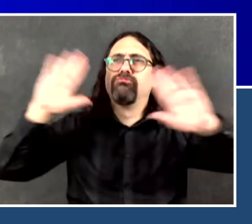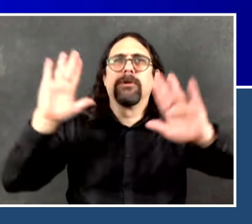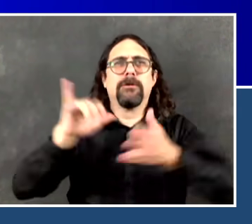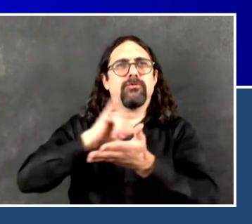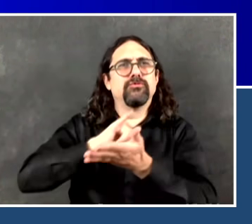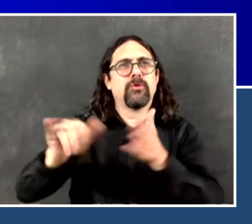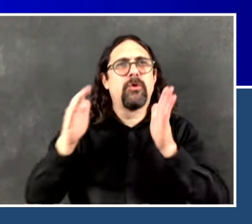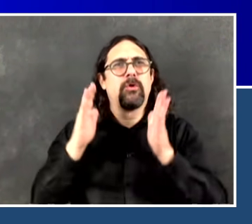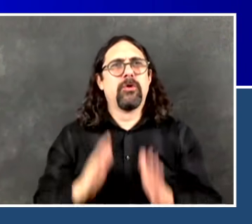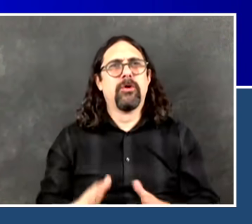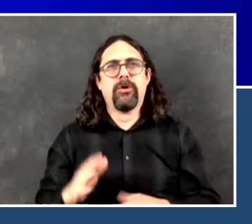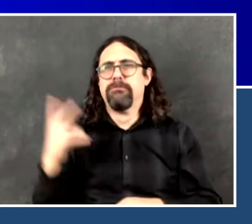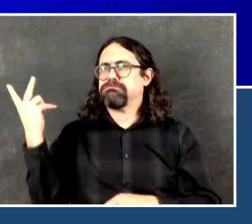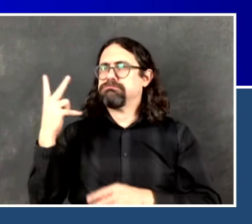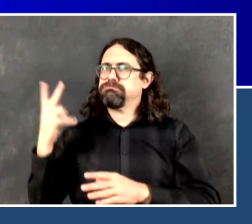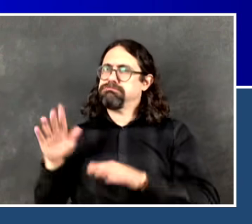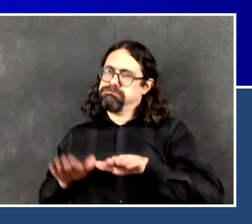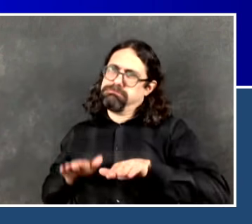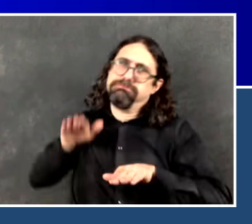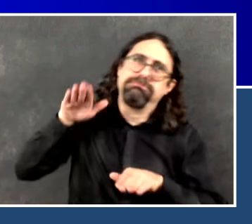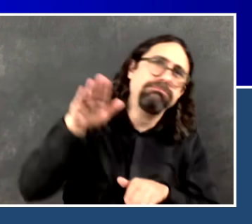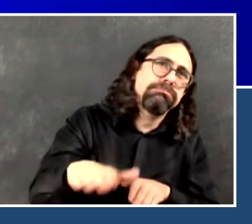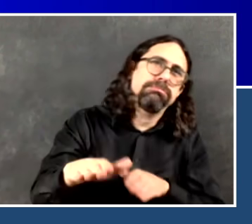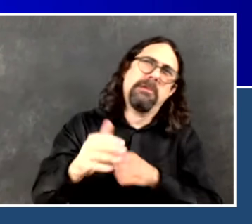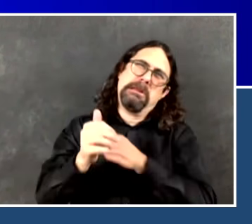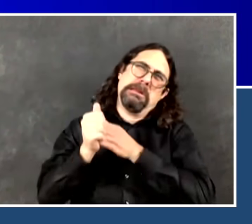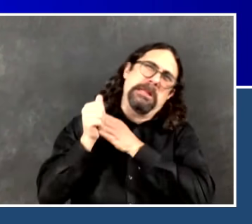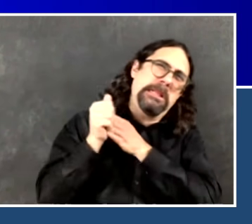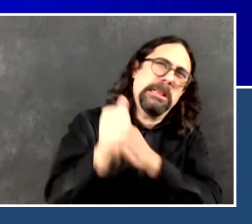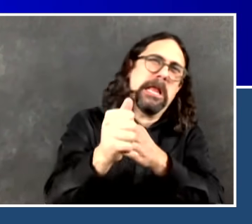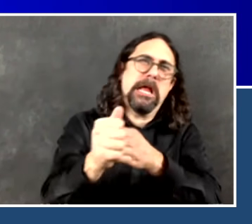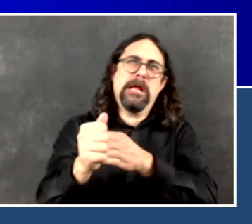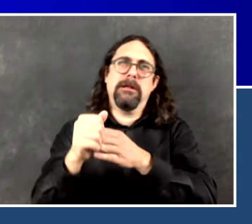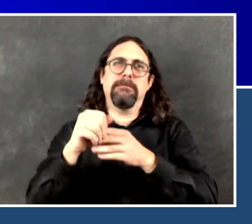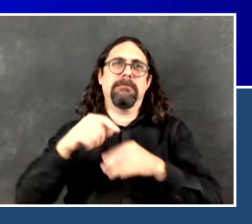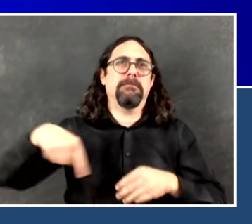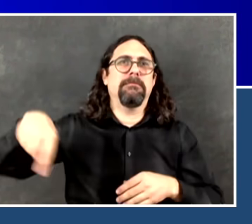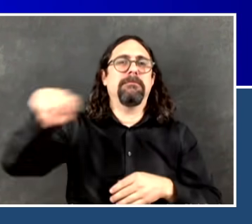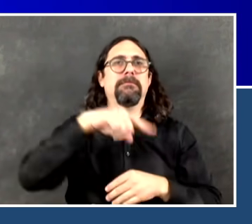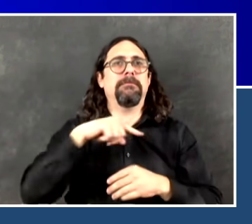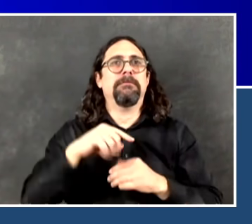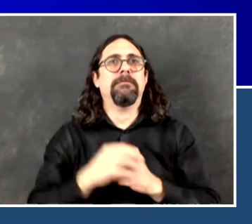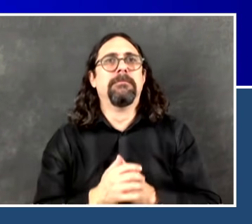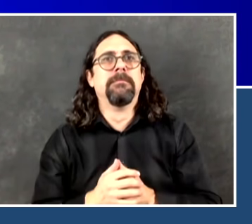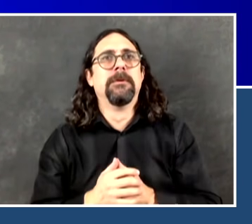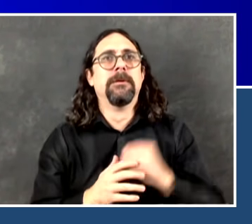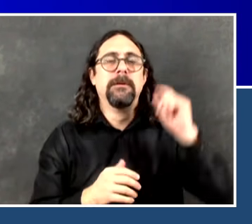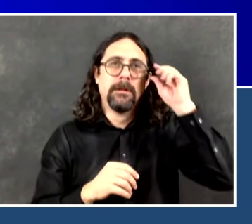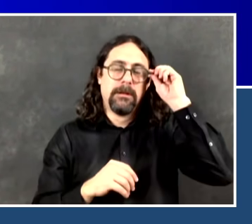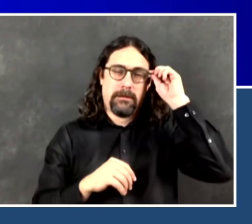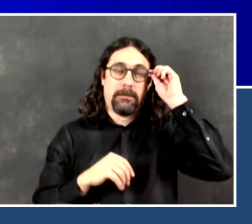BACK TO THAT HORRIBLY UNEQUAL, V OTLAILE, UNFAIR WORLD OF 1929. THEY SAID W'REE